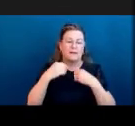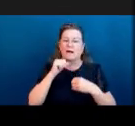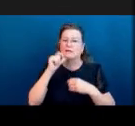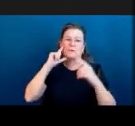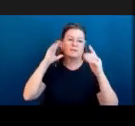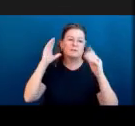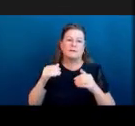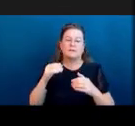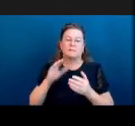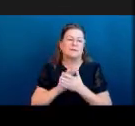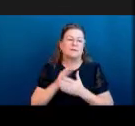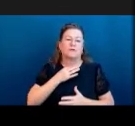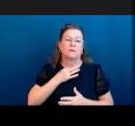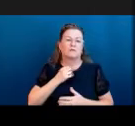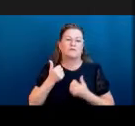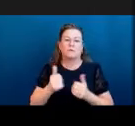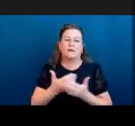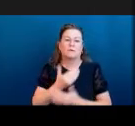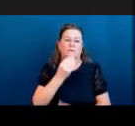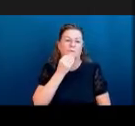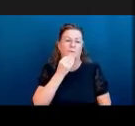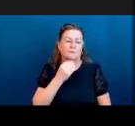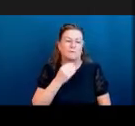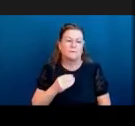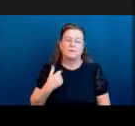about them. And so that's something we have to think about